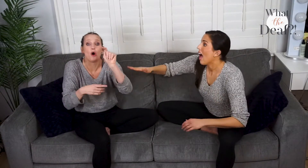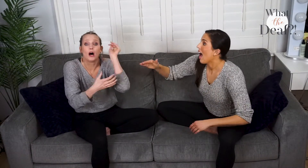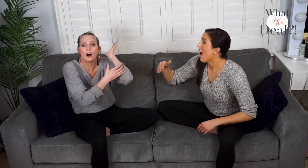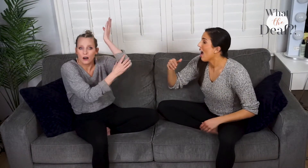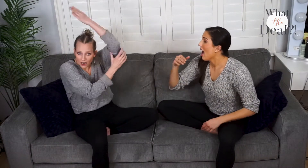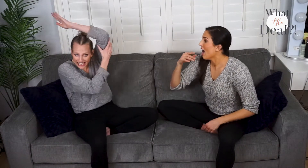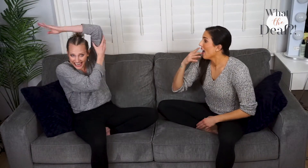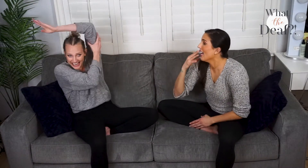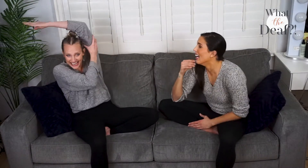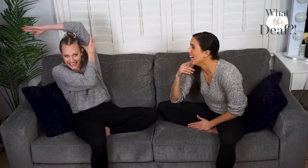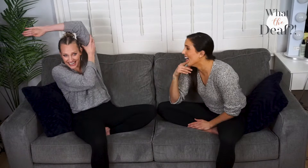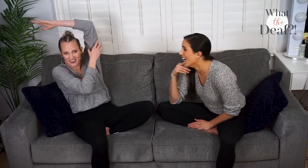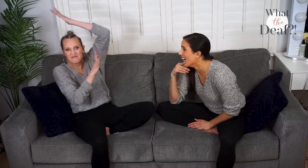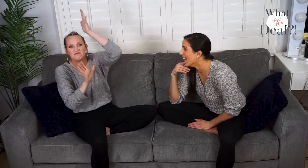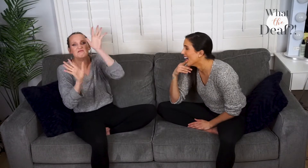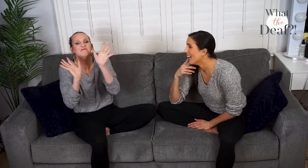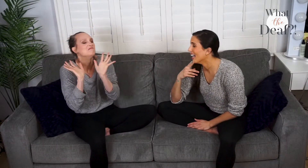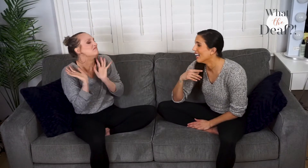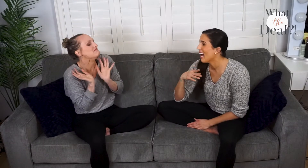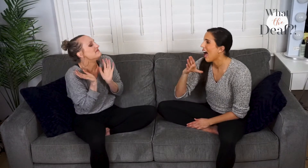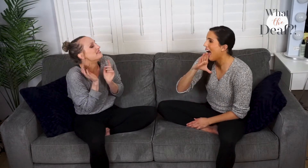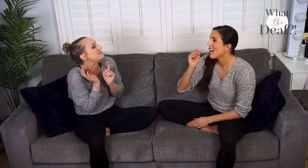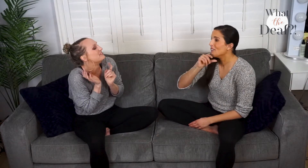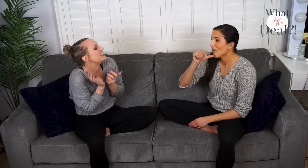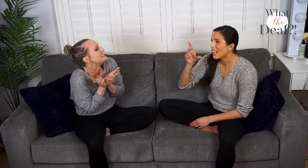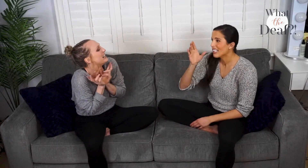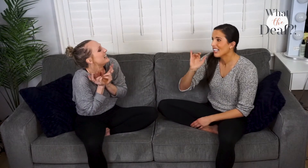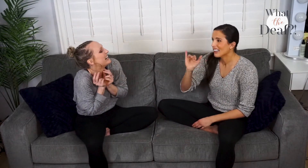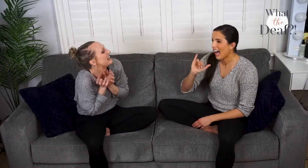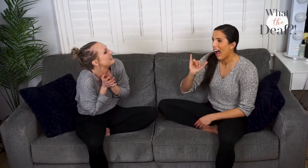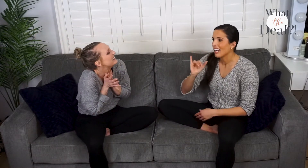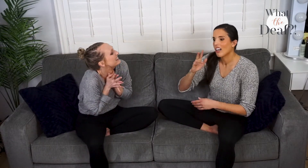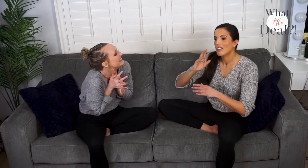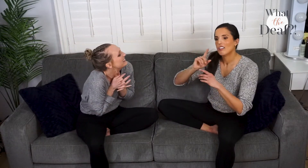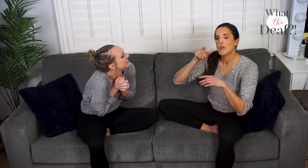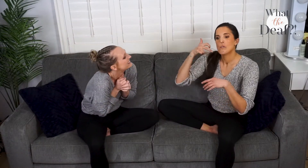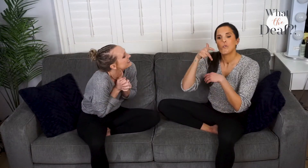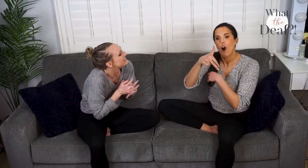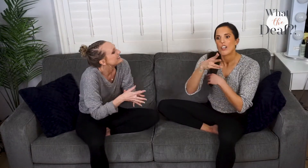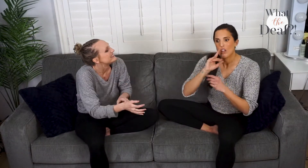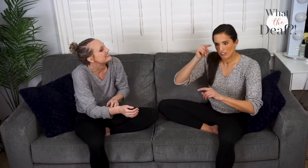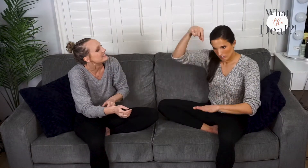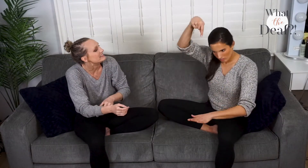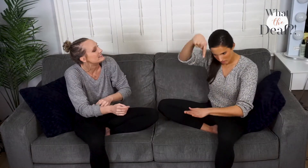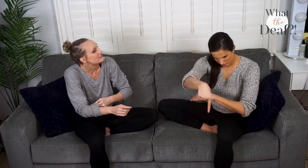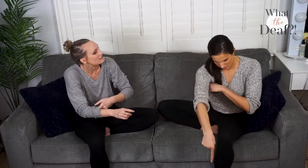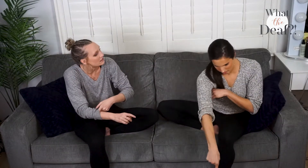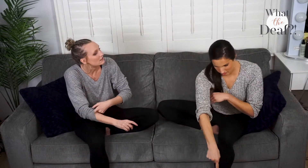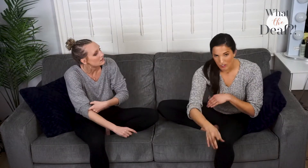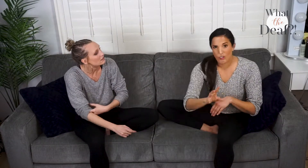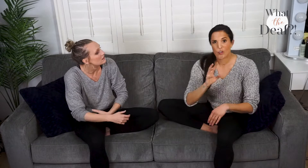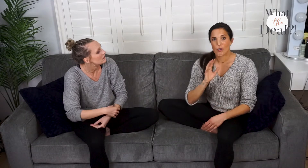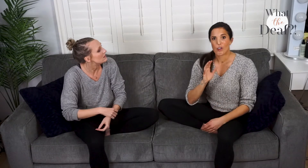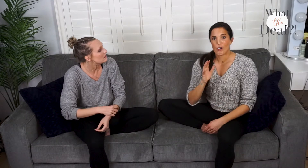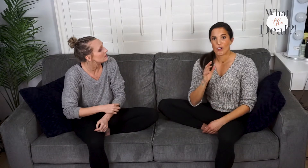Our floaties were like flying away over our heads, like, oh my gosh. And it wasn't like an easy walk, it was straight down.